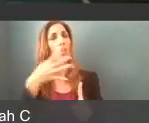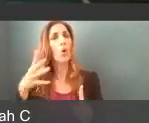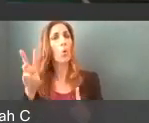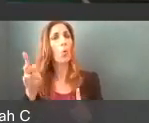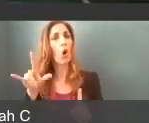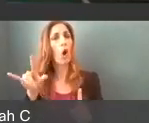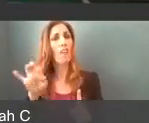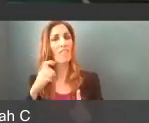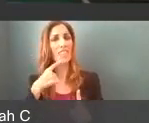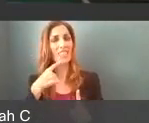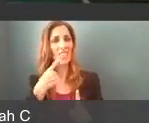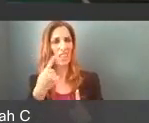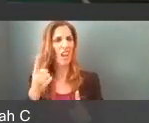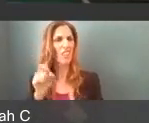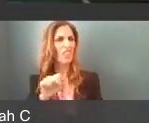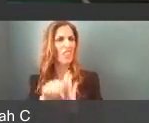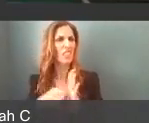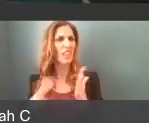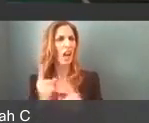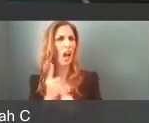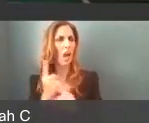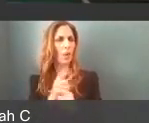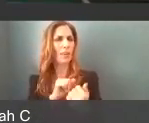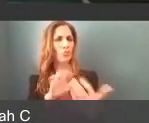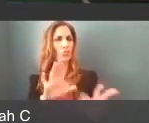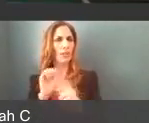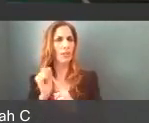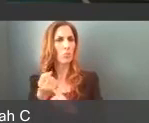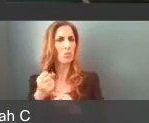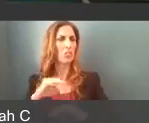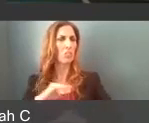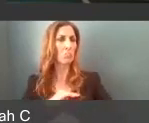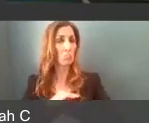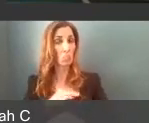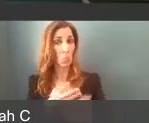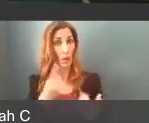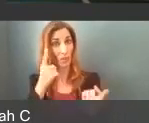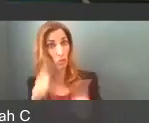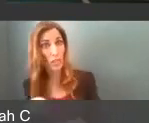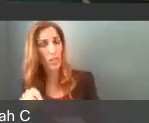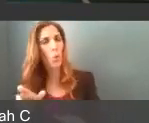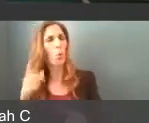adequately addressed the situation. Do you agree and what do you think the state should be doing?